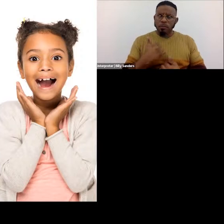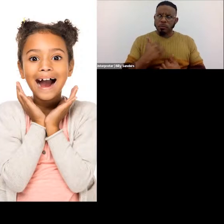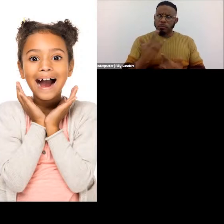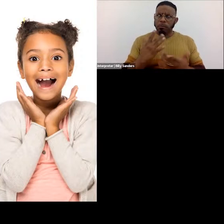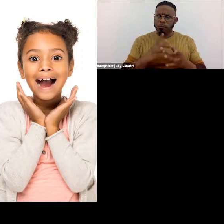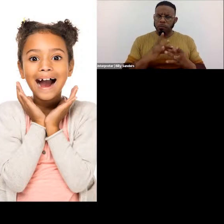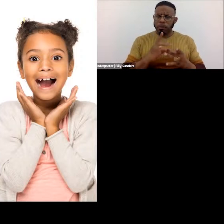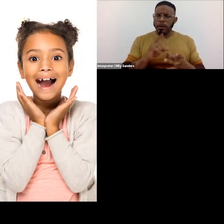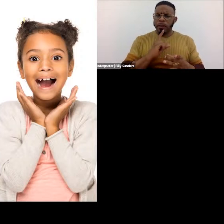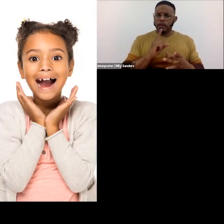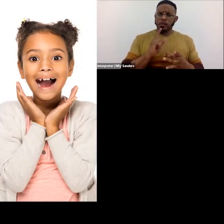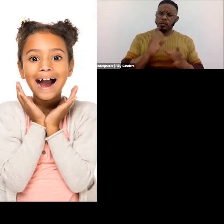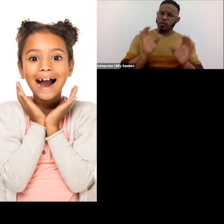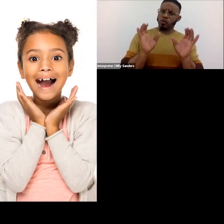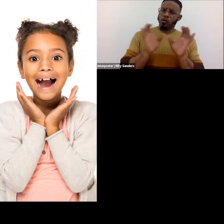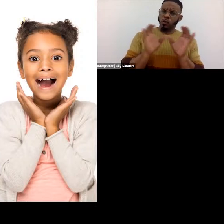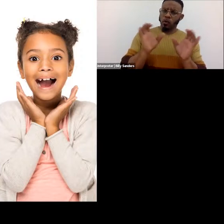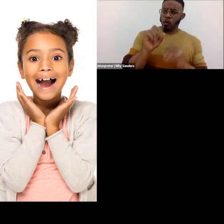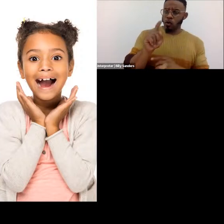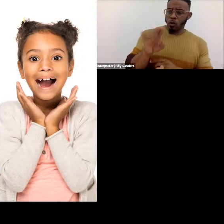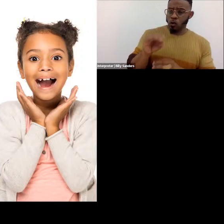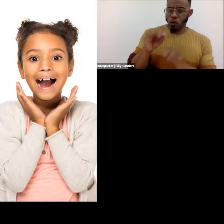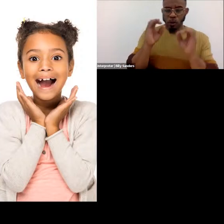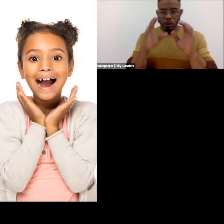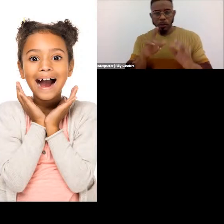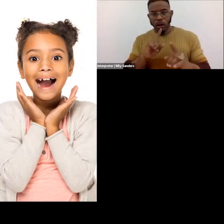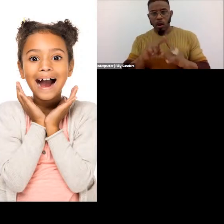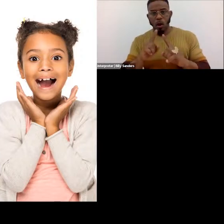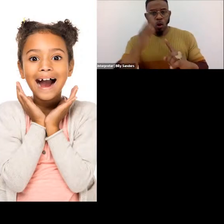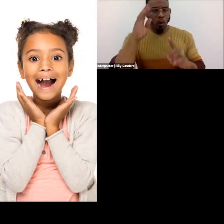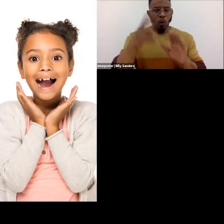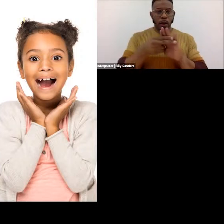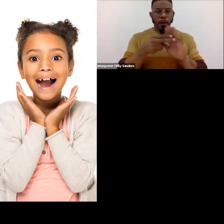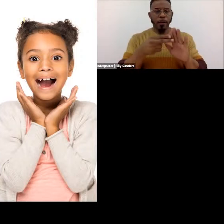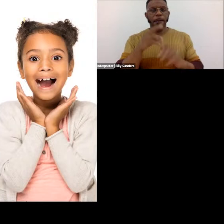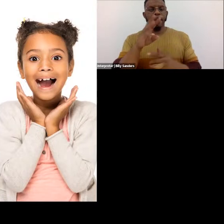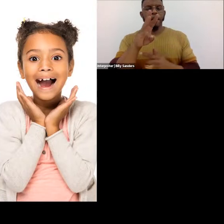that there is a certified studio teacher, which is also known as a welfare worker.